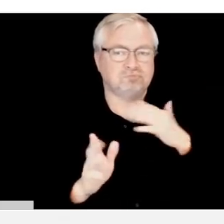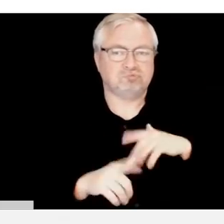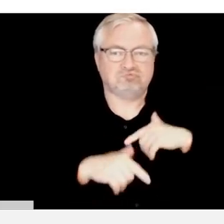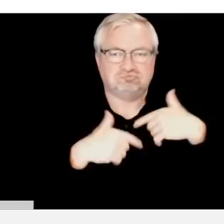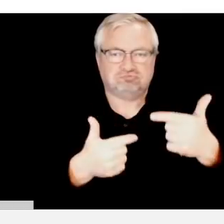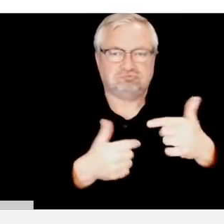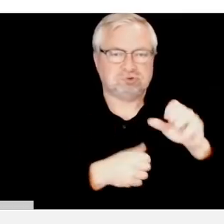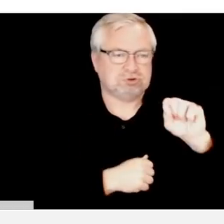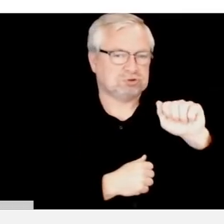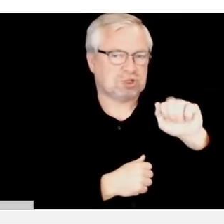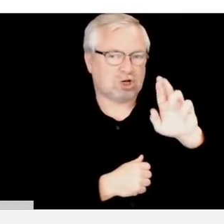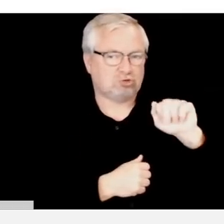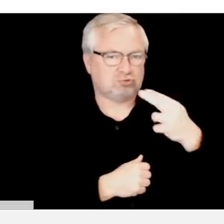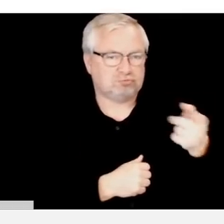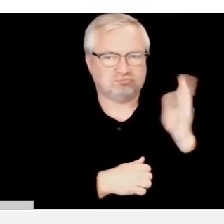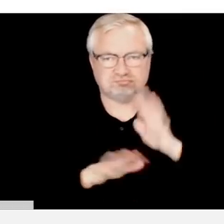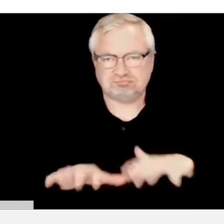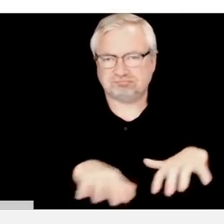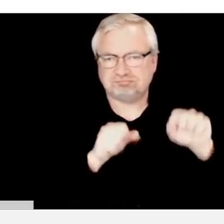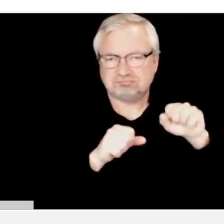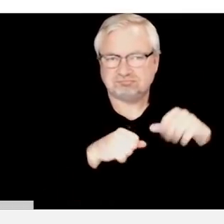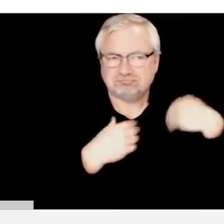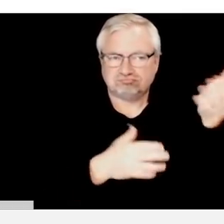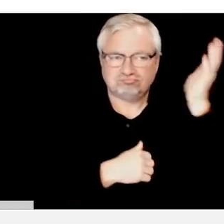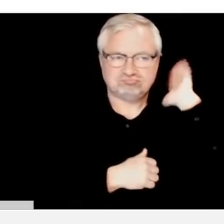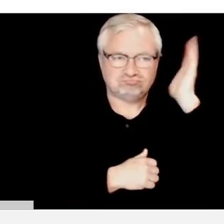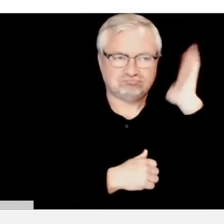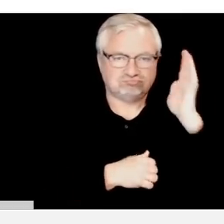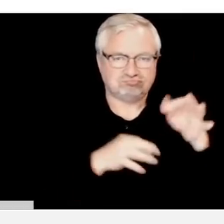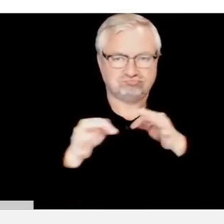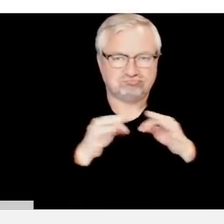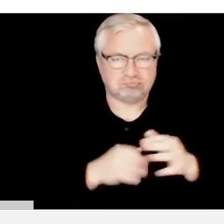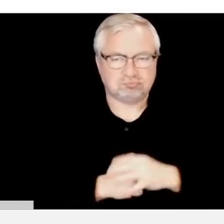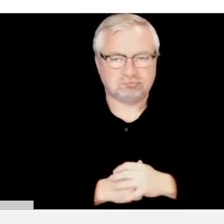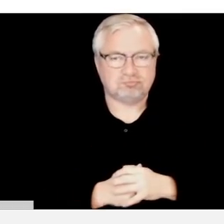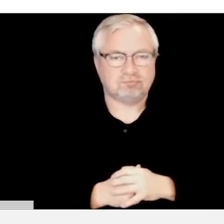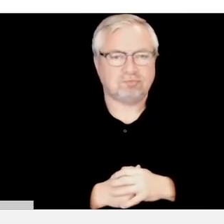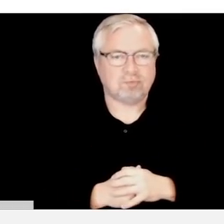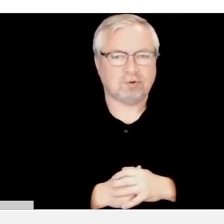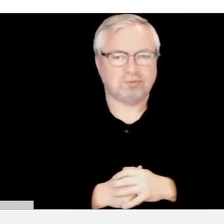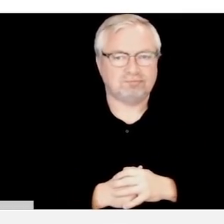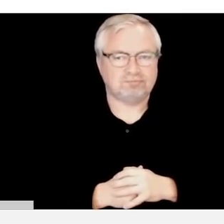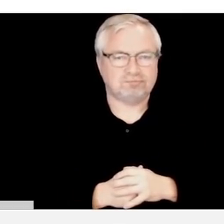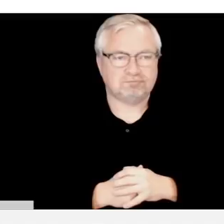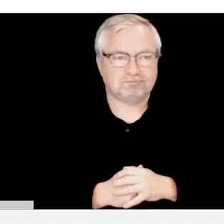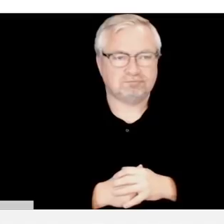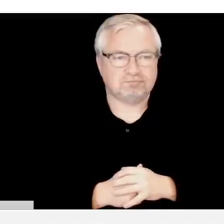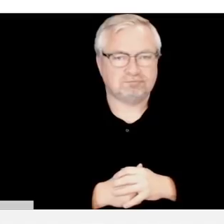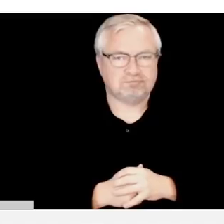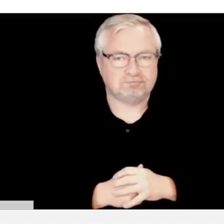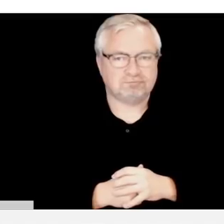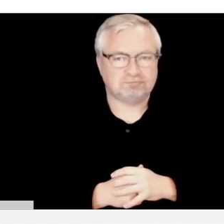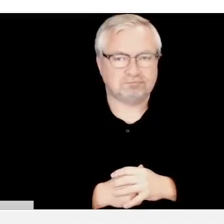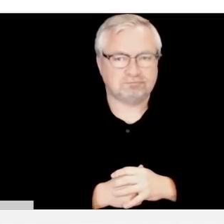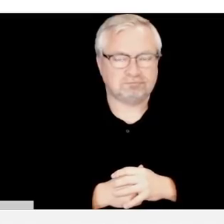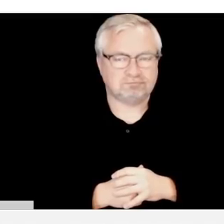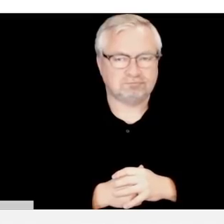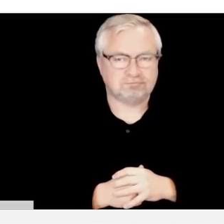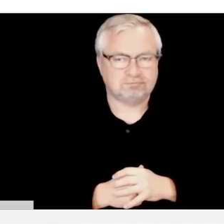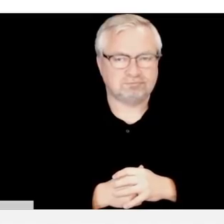But with modeling COVID-19 in Minnesota, we had in early March an